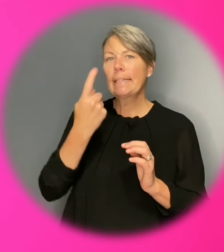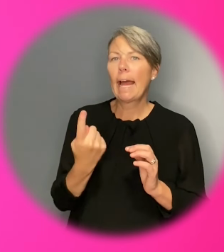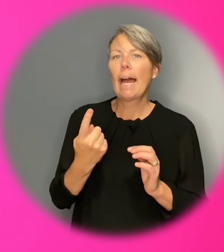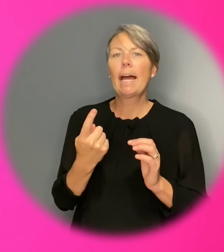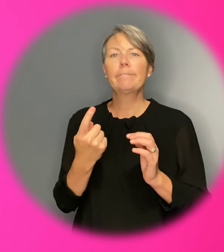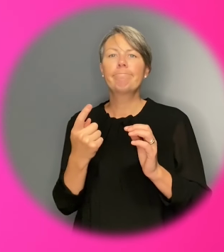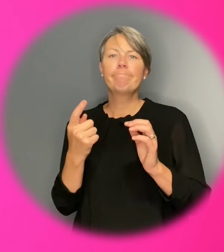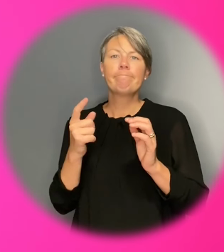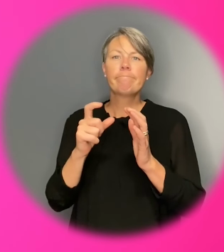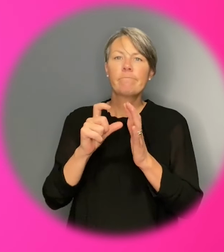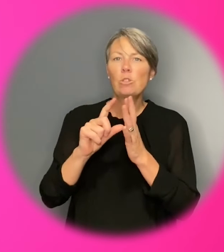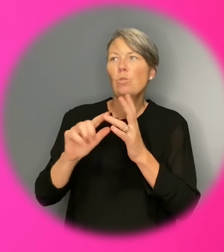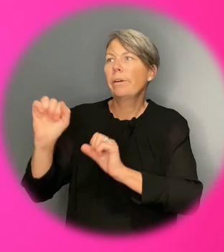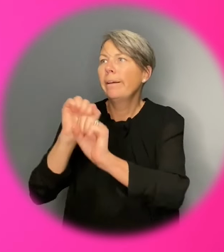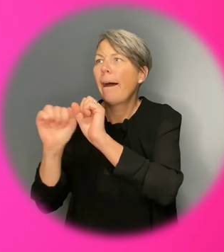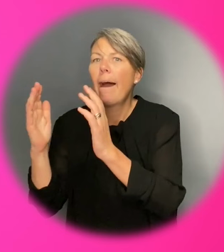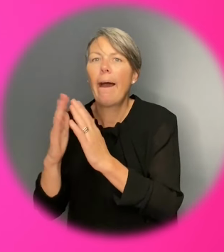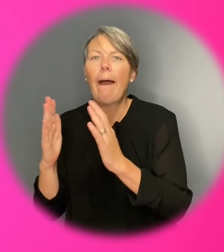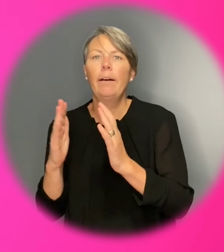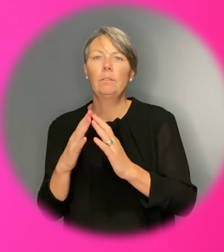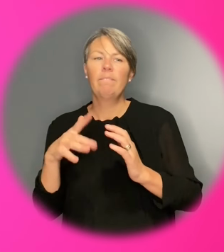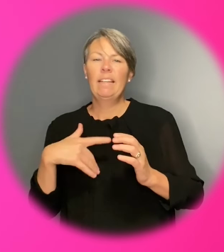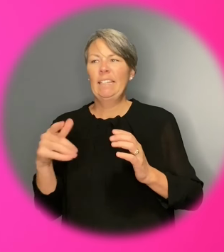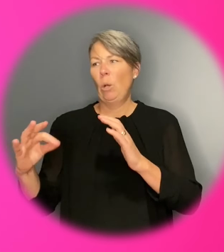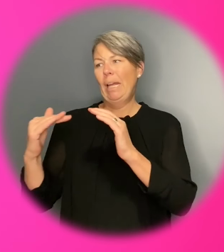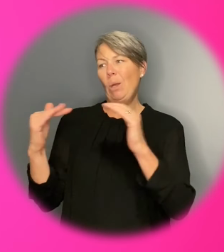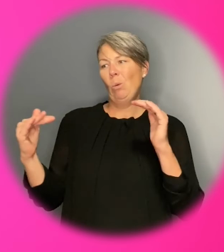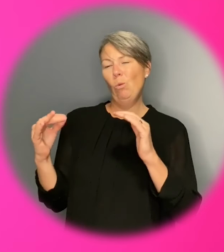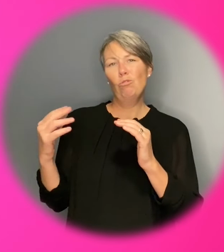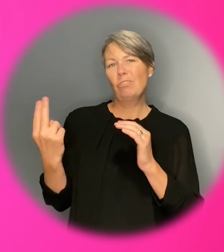in relationships, so that means it's not equal or that the other person is saving